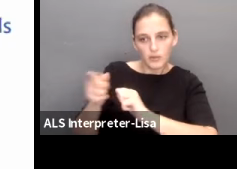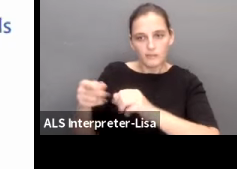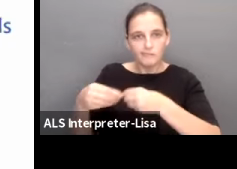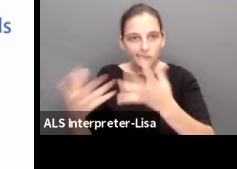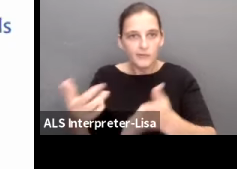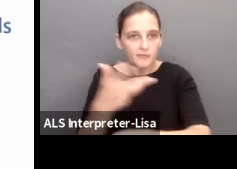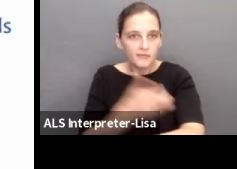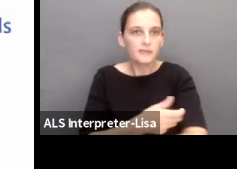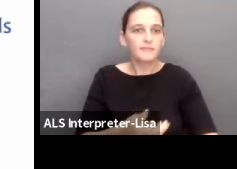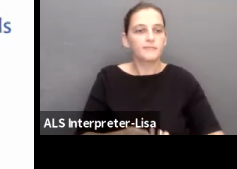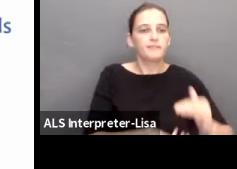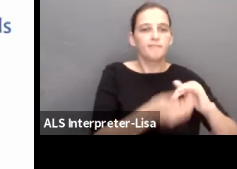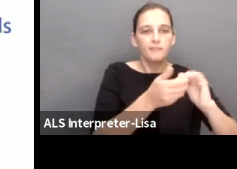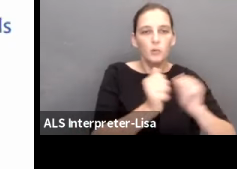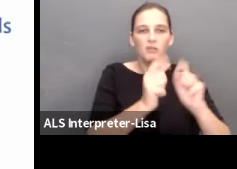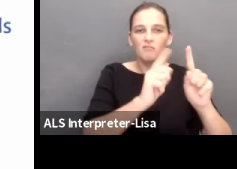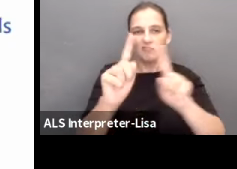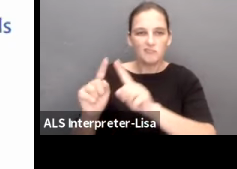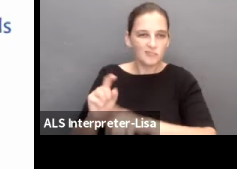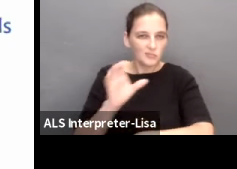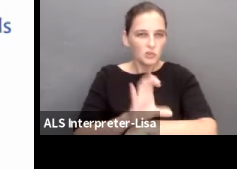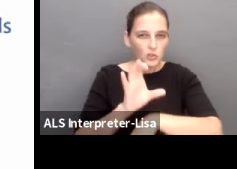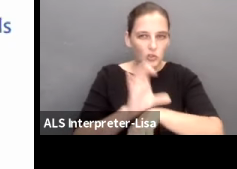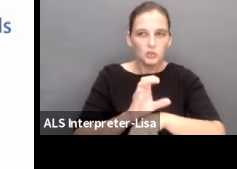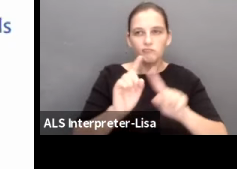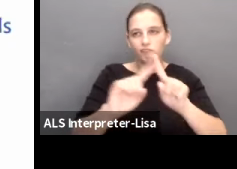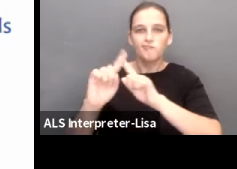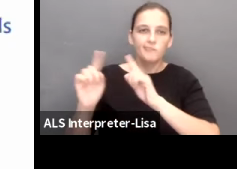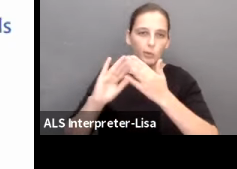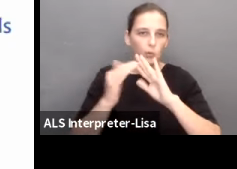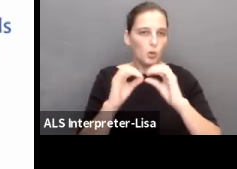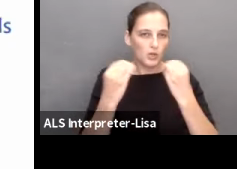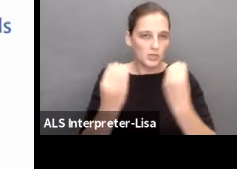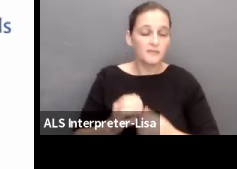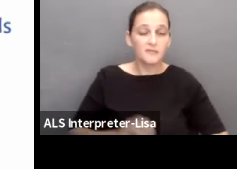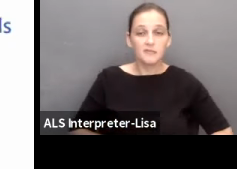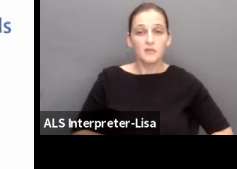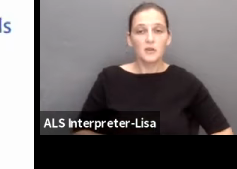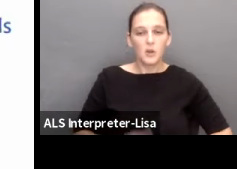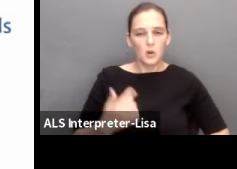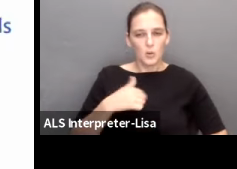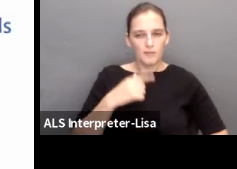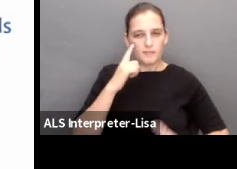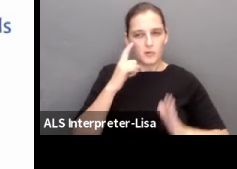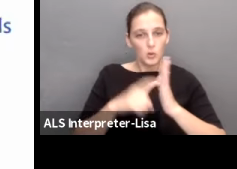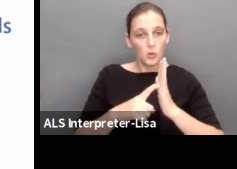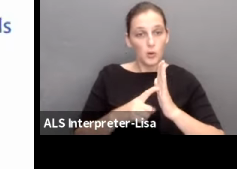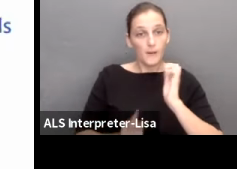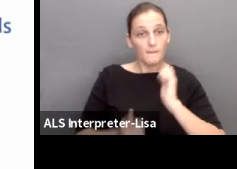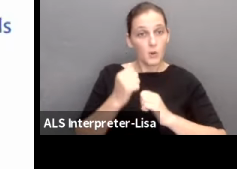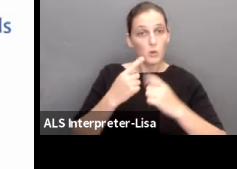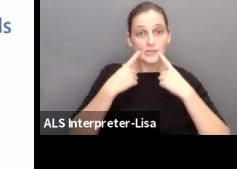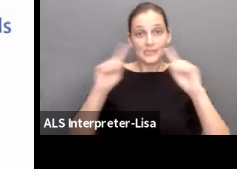initiatives with different church churches and different community organizations. We really found that we're most successful getting people vaccinating when we bring the